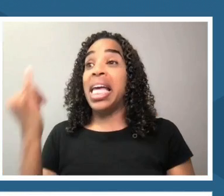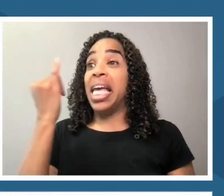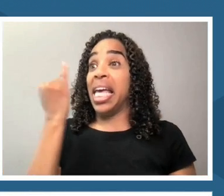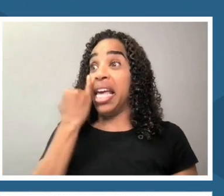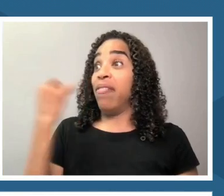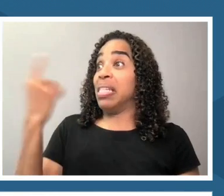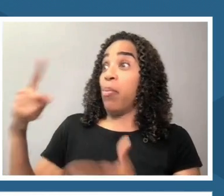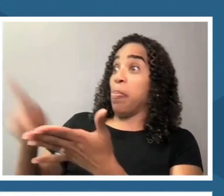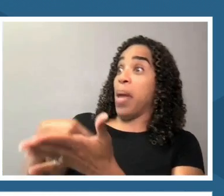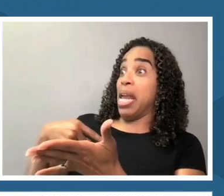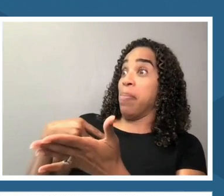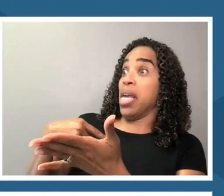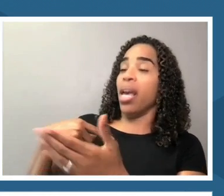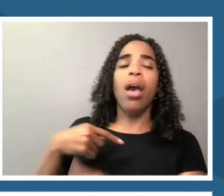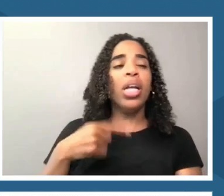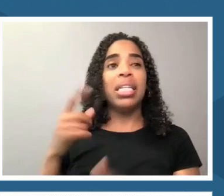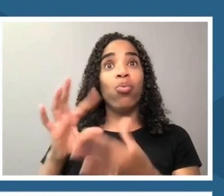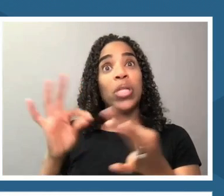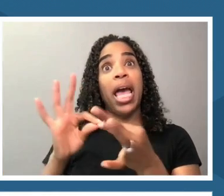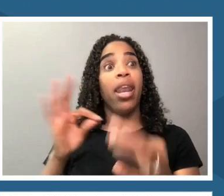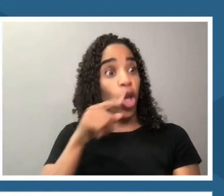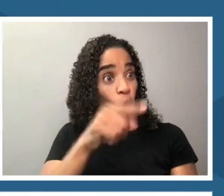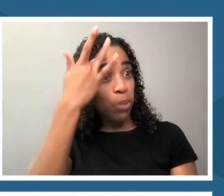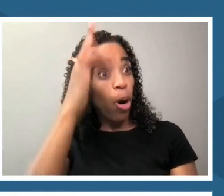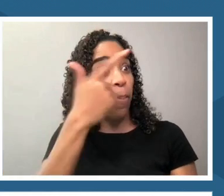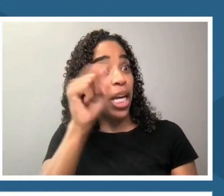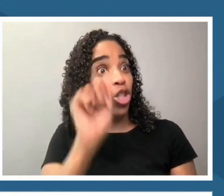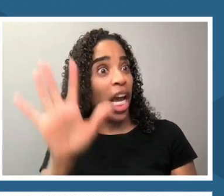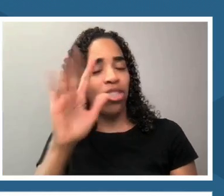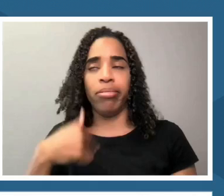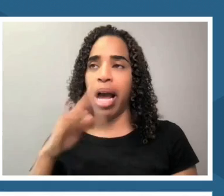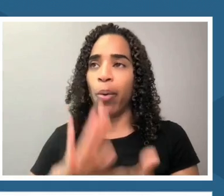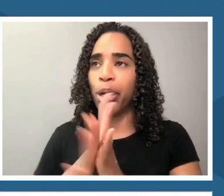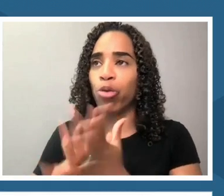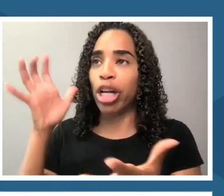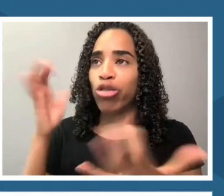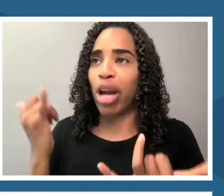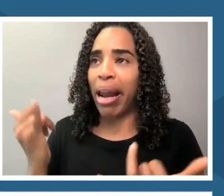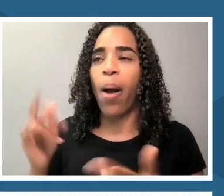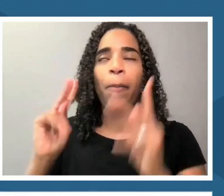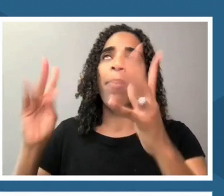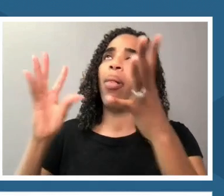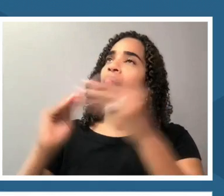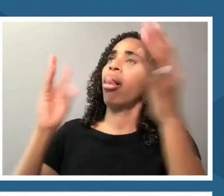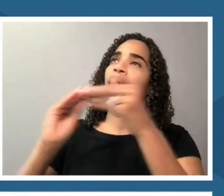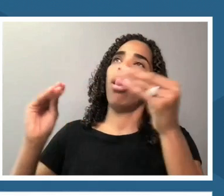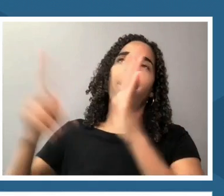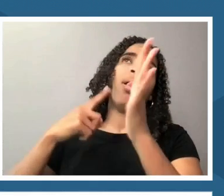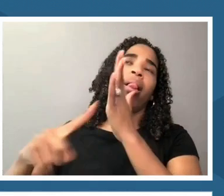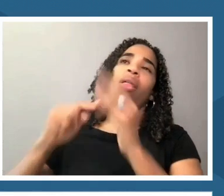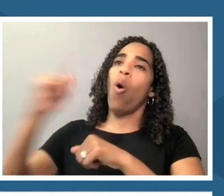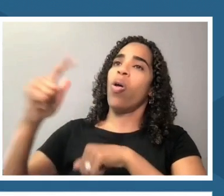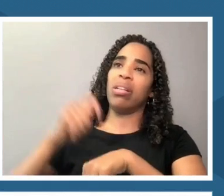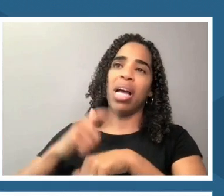asian right um and to your point right both of these examples are of the model minority